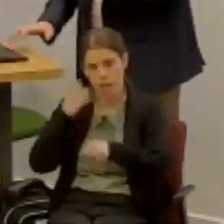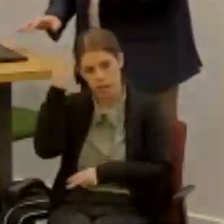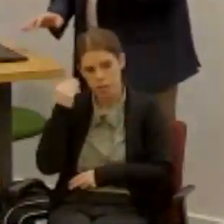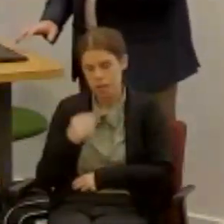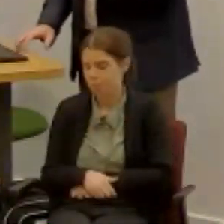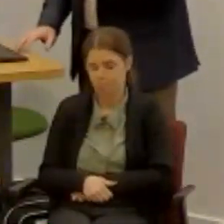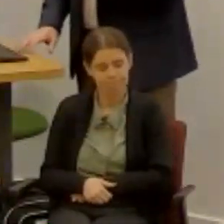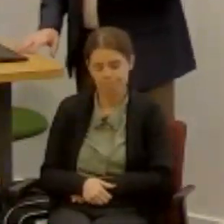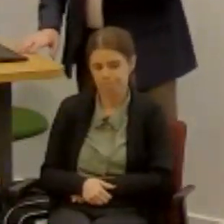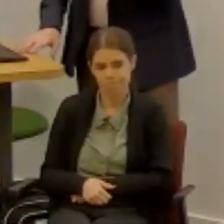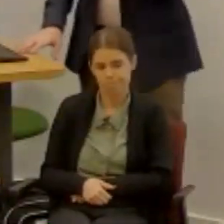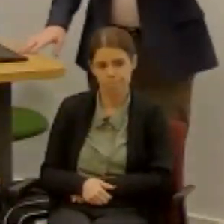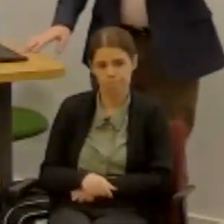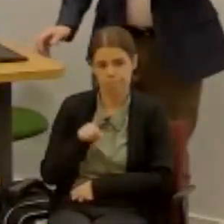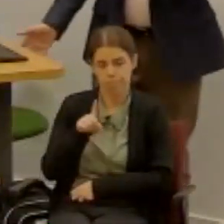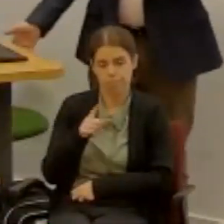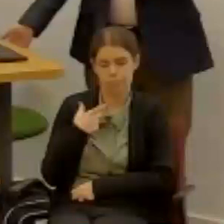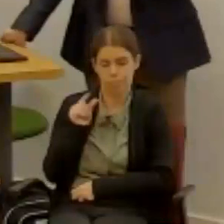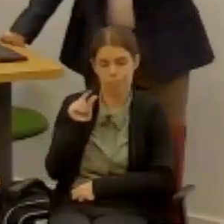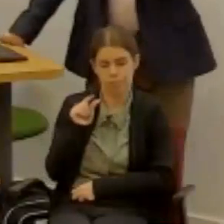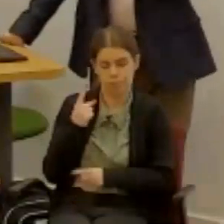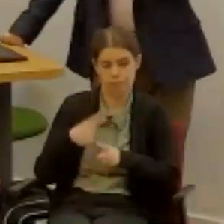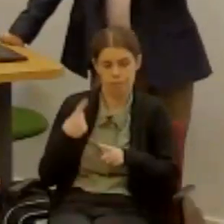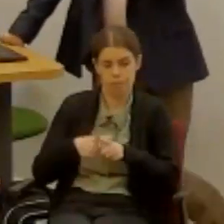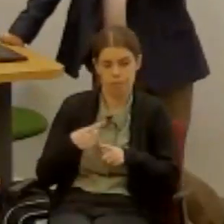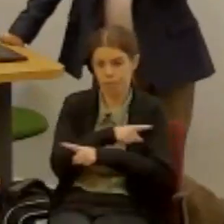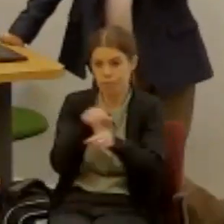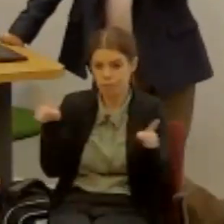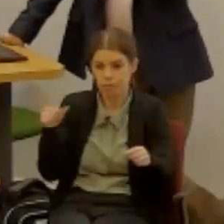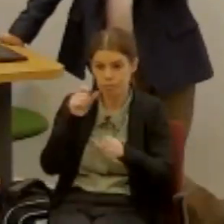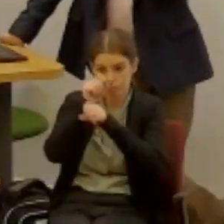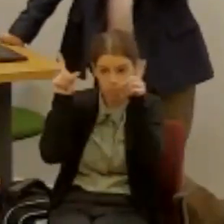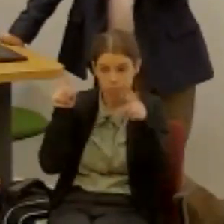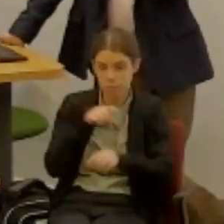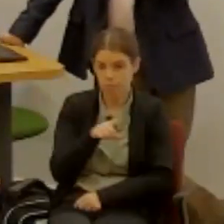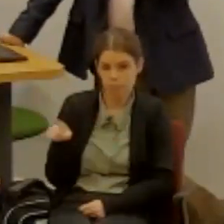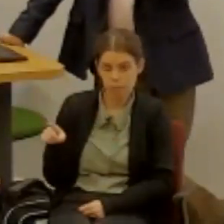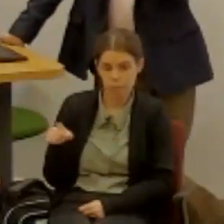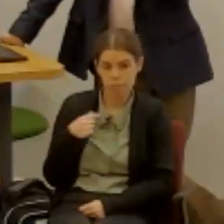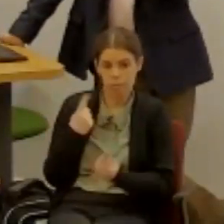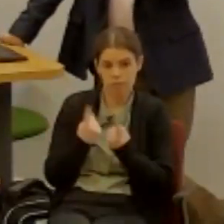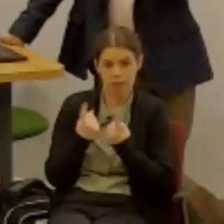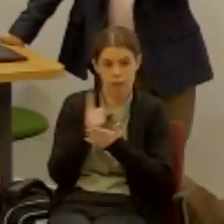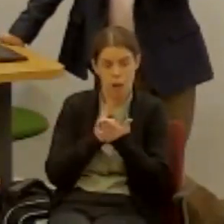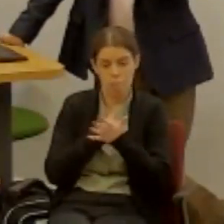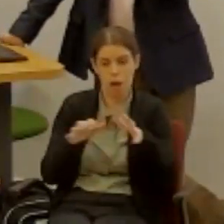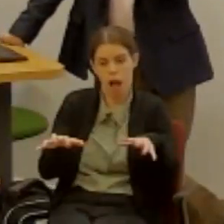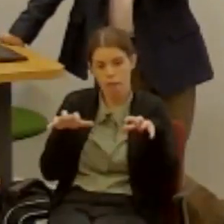I'm just gonna flip it slightly just to make sure every single week I'm not gonna show you something about arthritis and footballers.